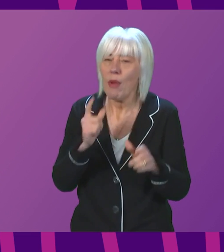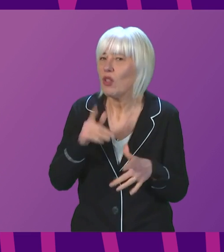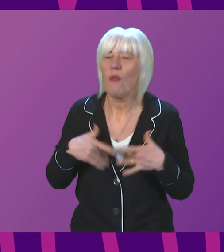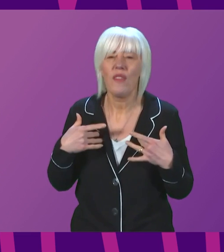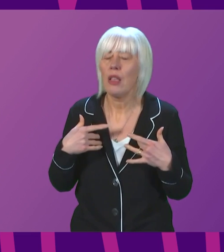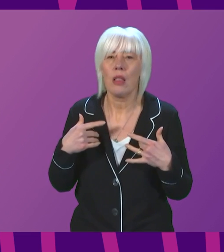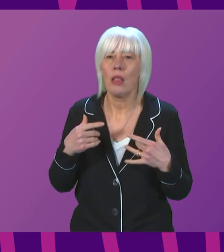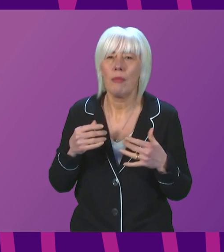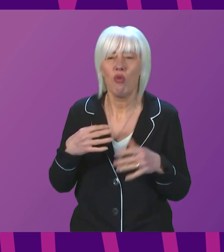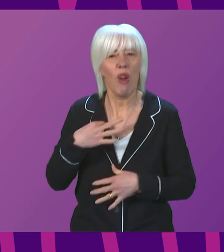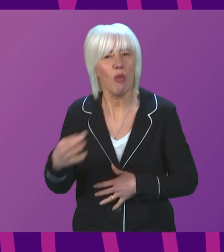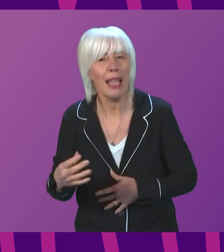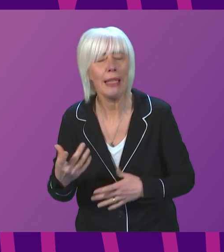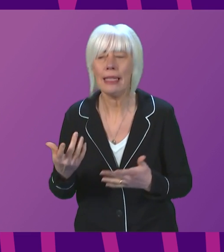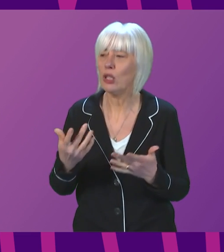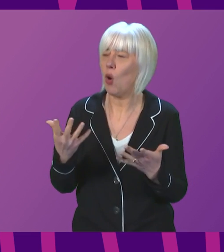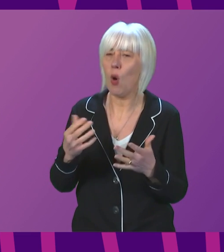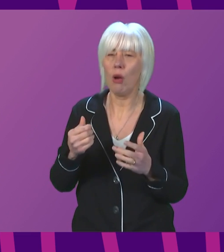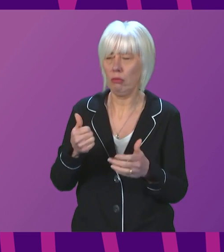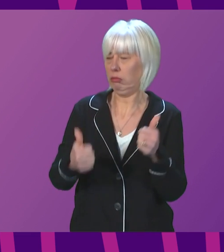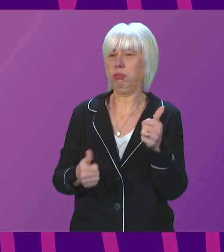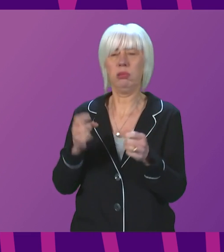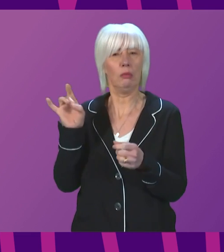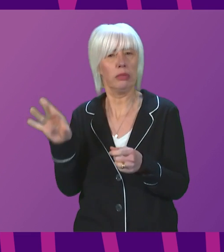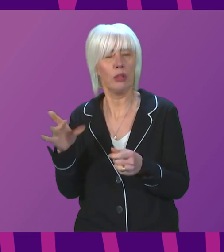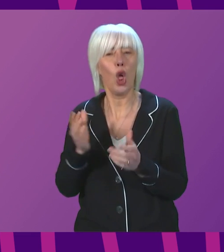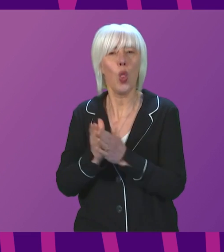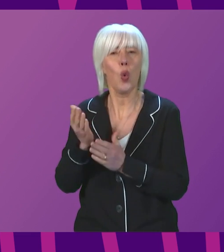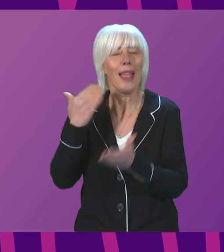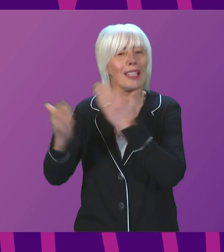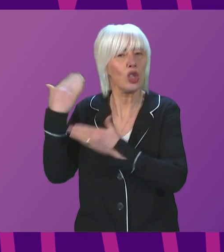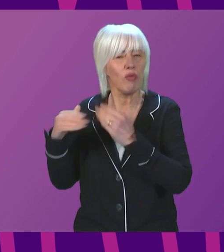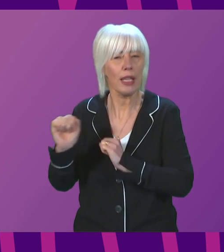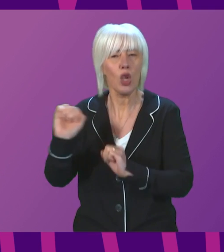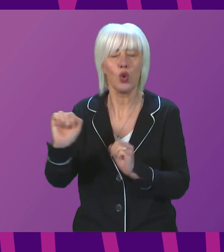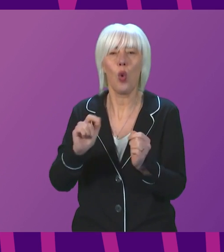history, so LGBT history month gives us an opportunity to reinforce the sense of belonging,